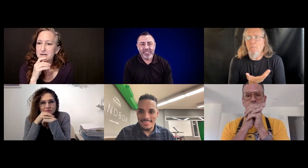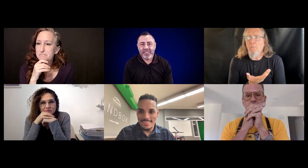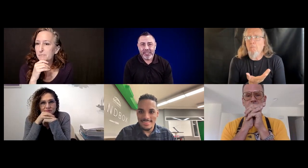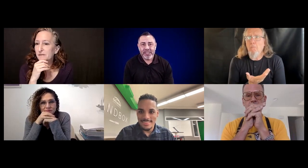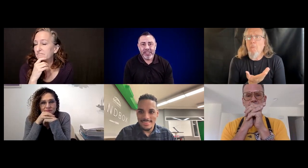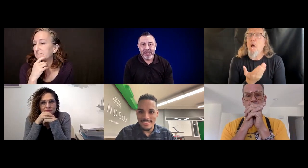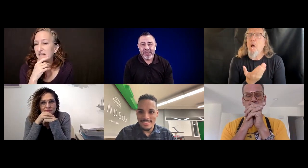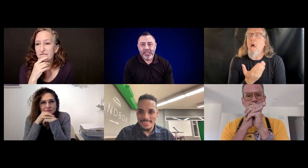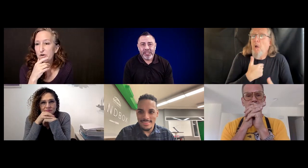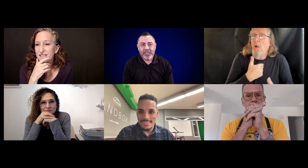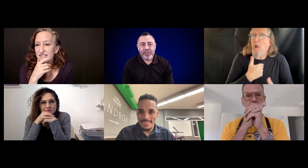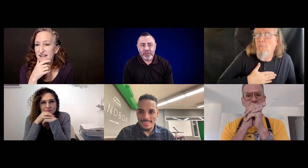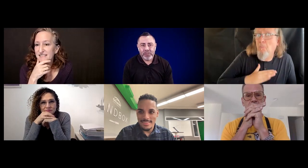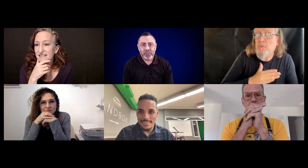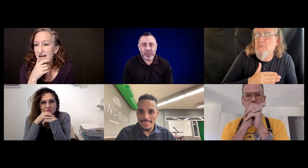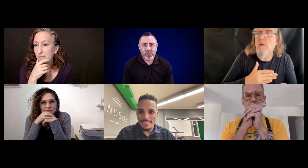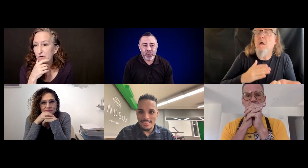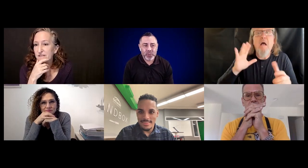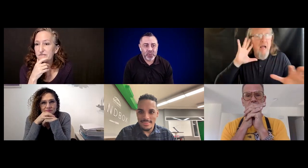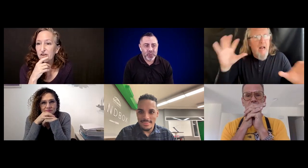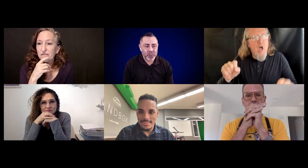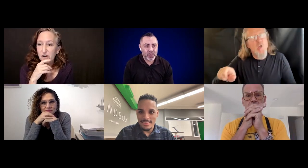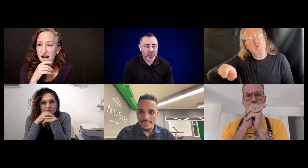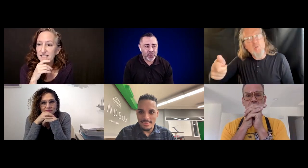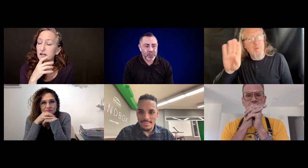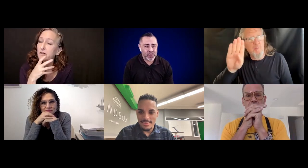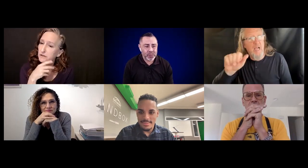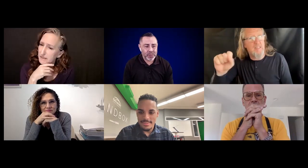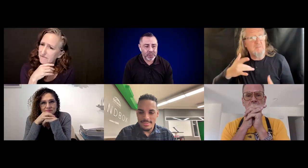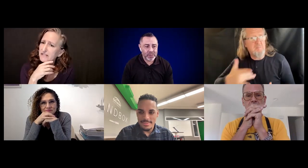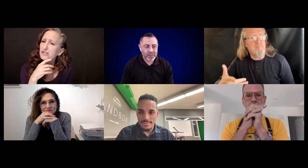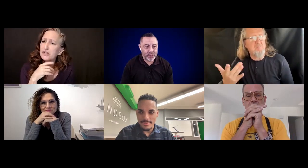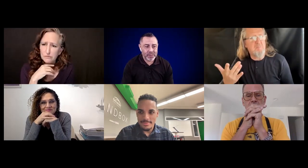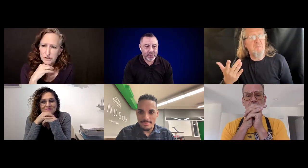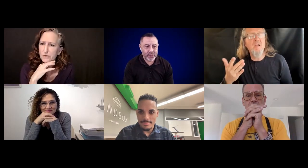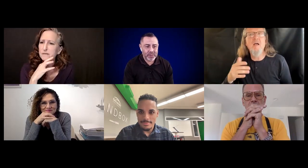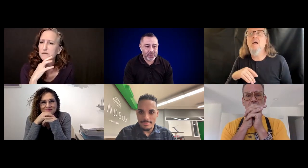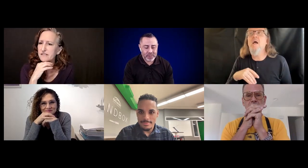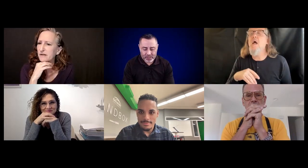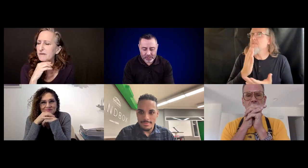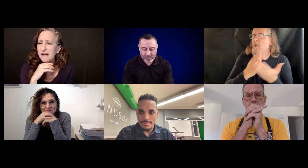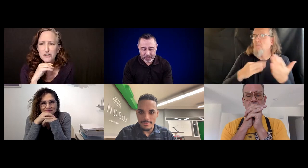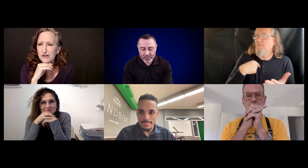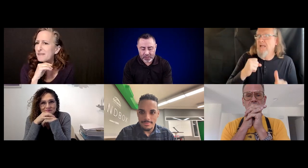Of course it's not important for us, although some of us do enjoy music, we might turn on the bass.